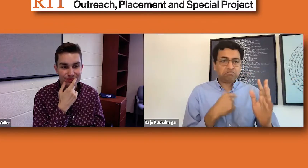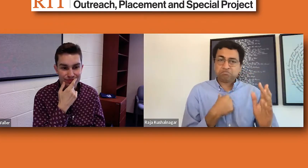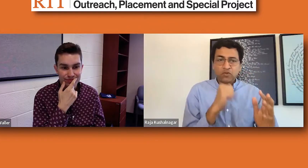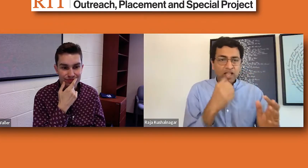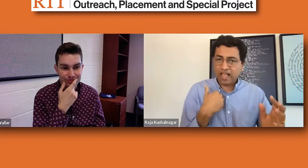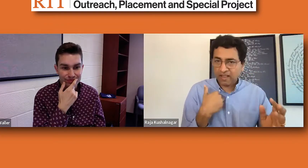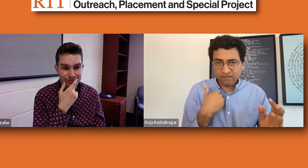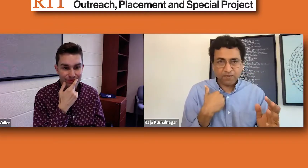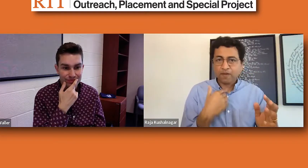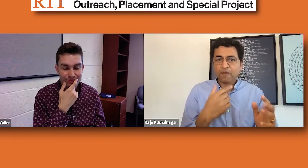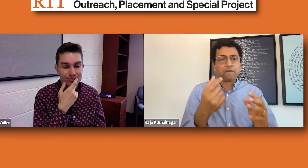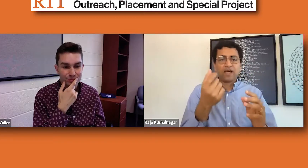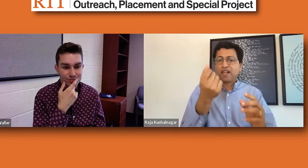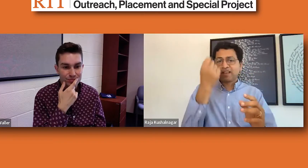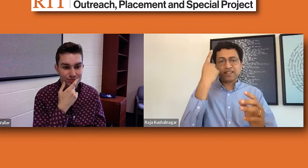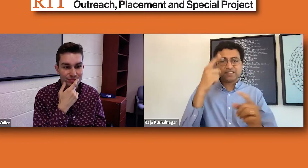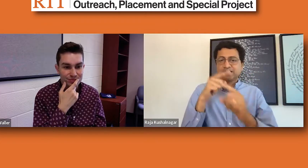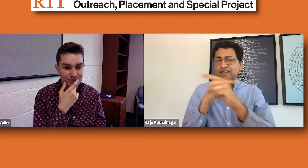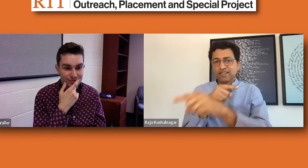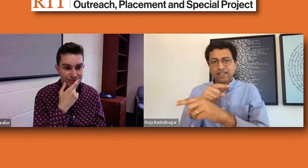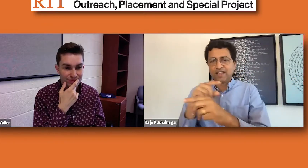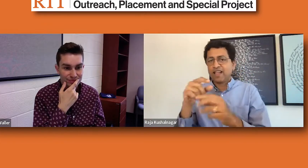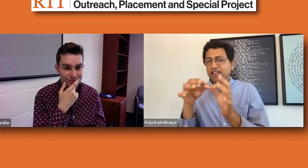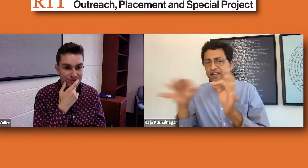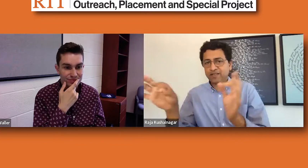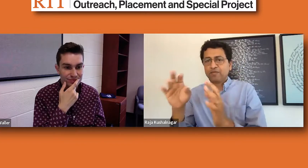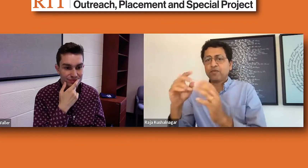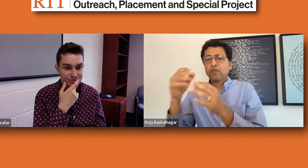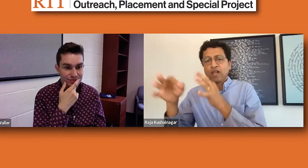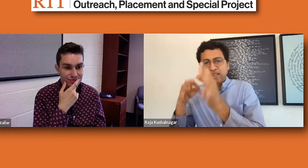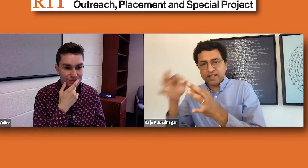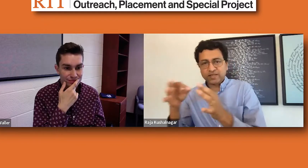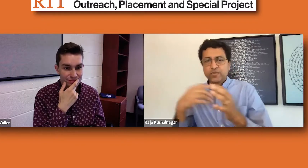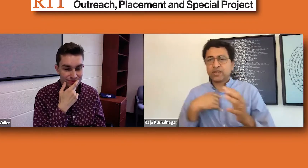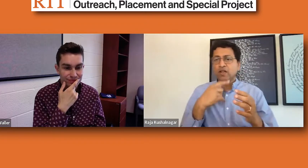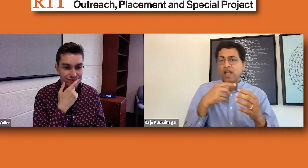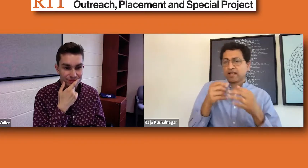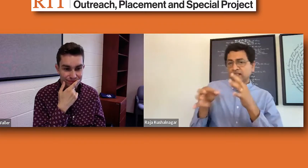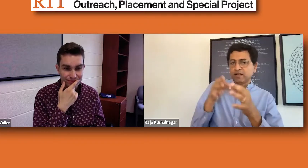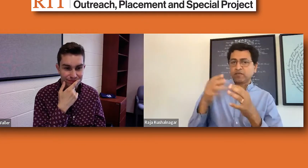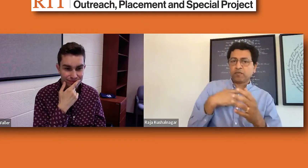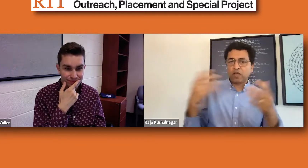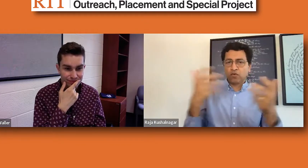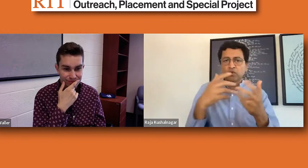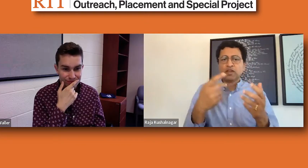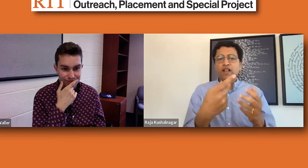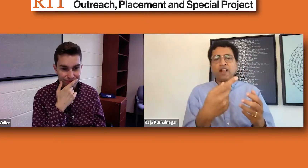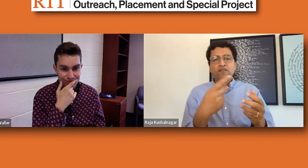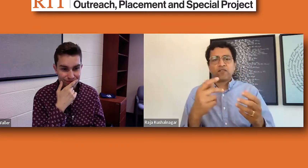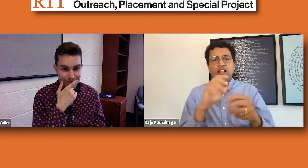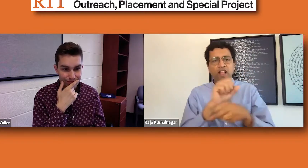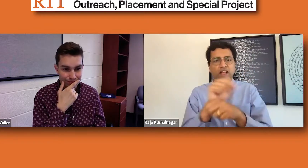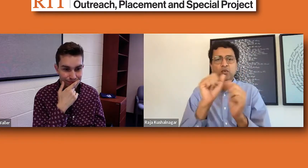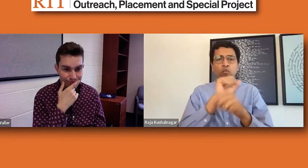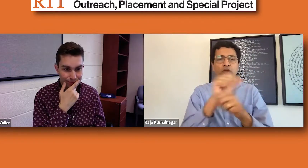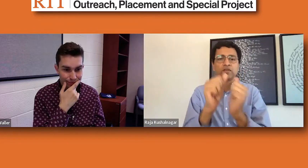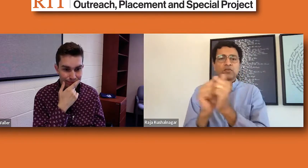perfectly because, you know, for example, I don't have a background in the linguistics, right?